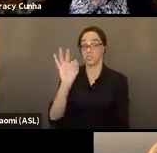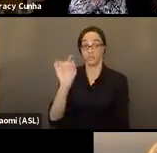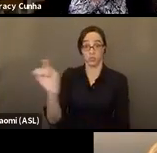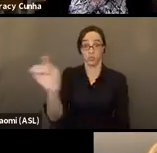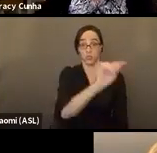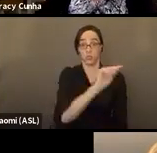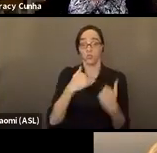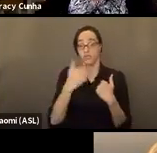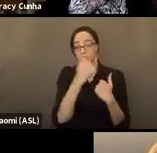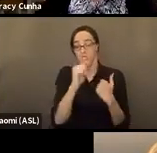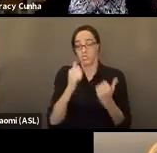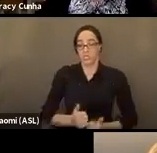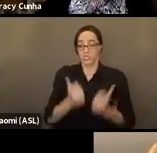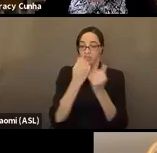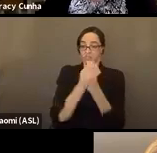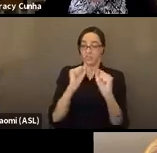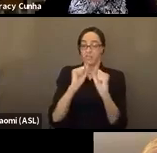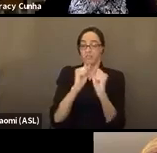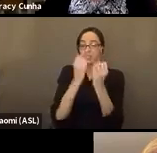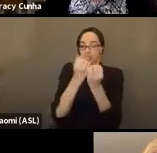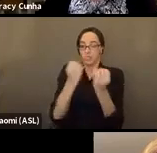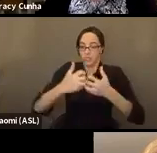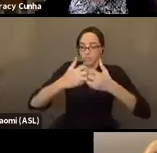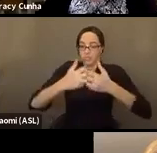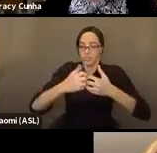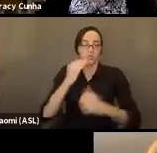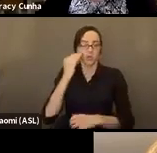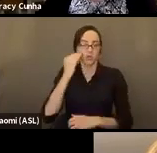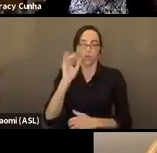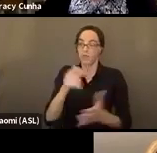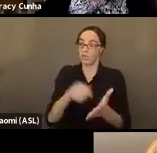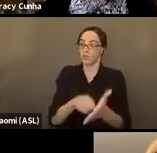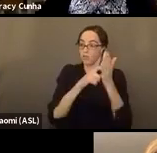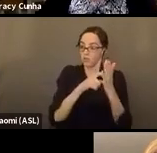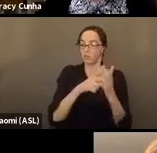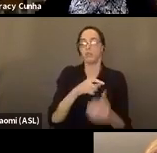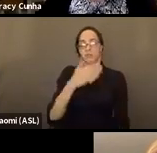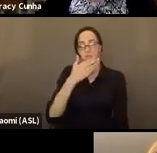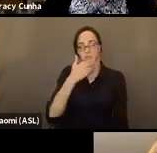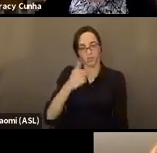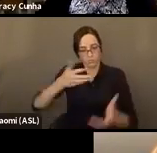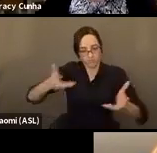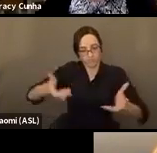you should sign up with pg e with the medical baseline program and um i think you can just